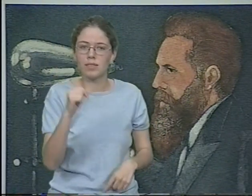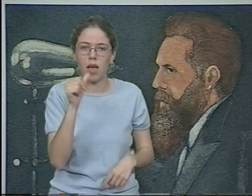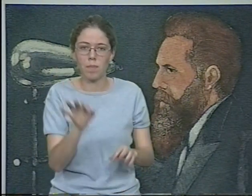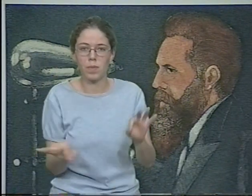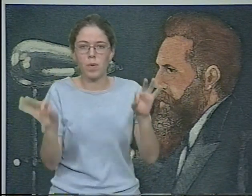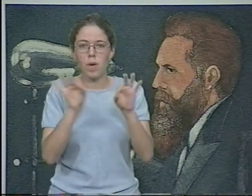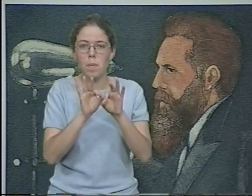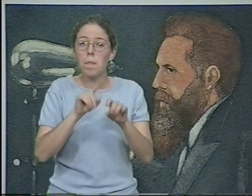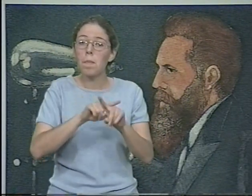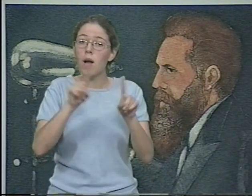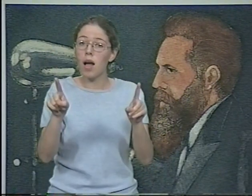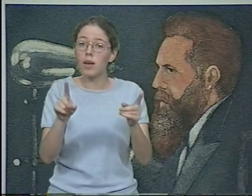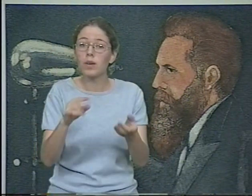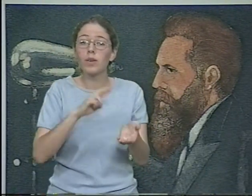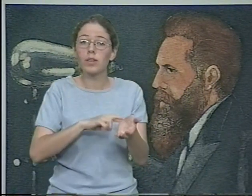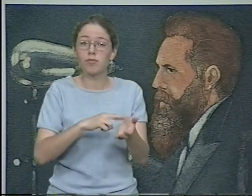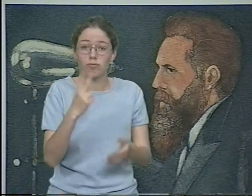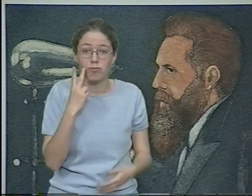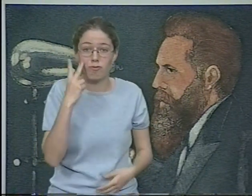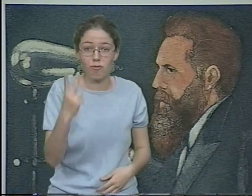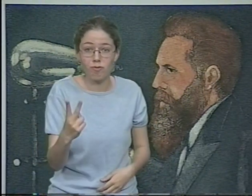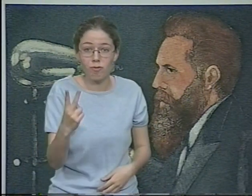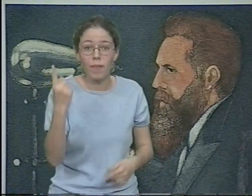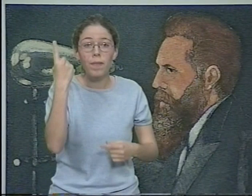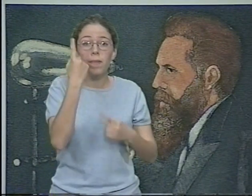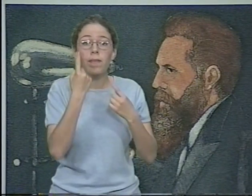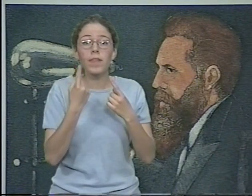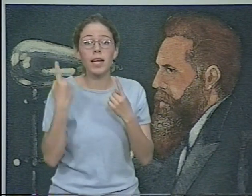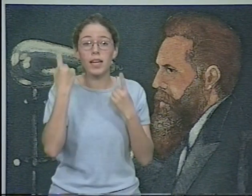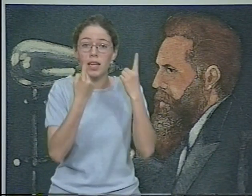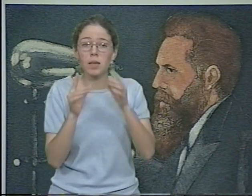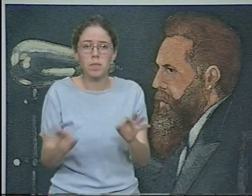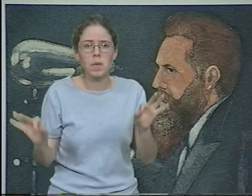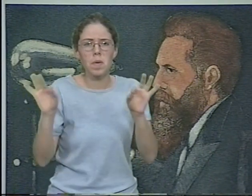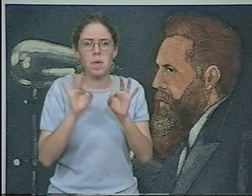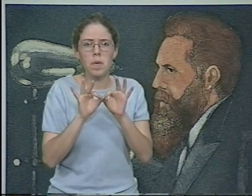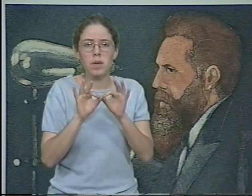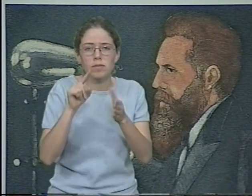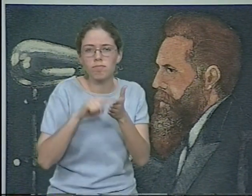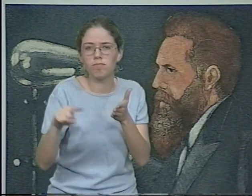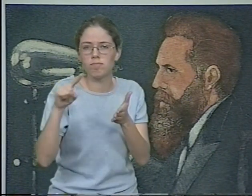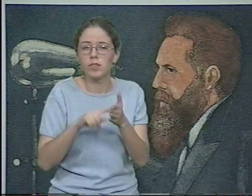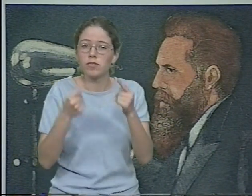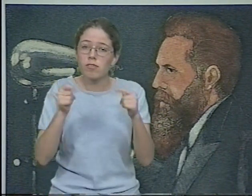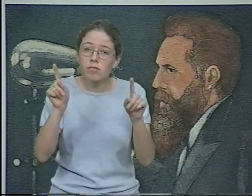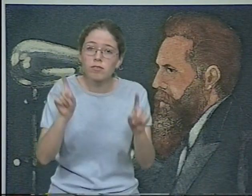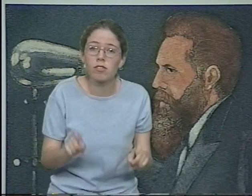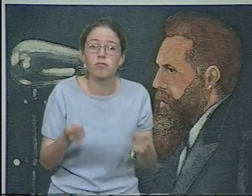sent electricity through it, and noticed something unusual. Another scientist might have missed the